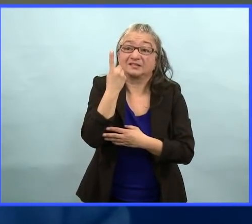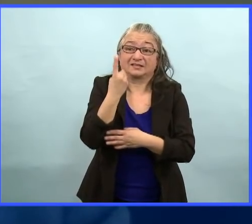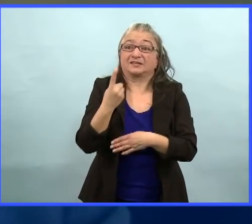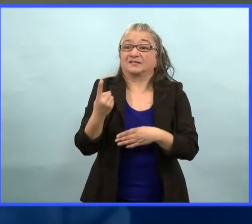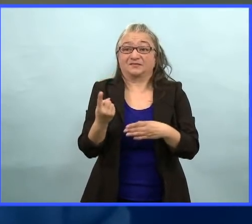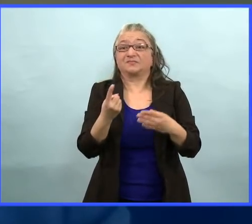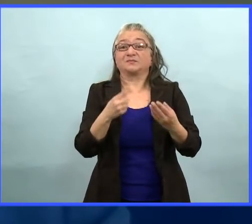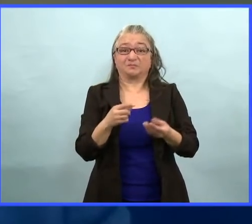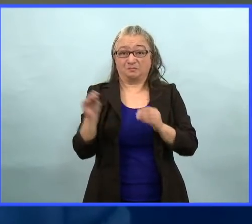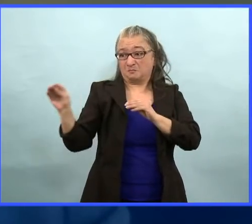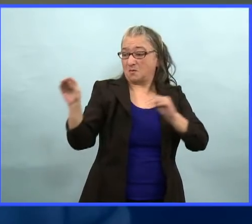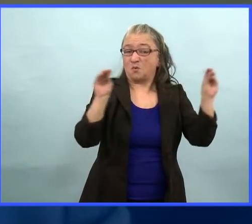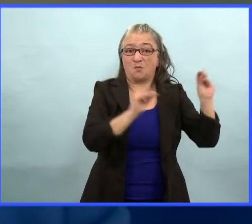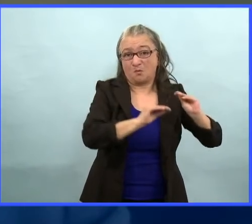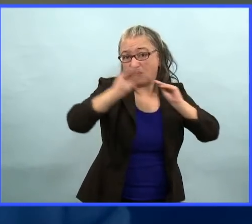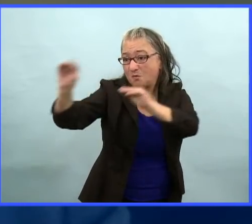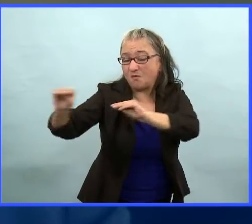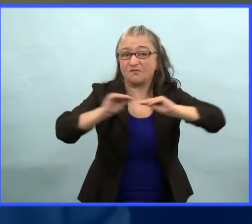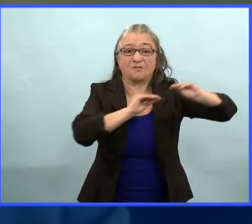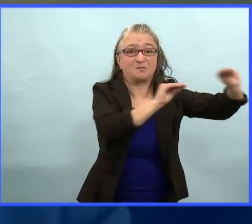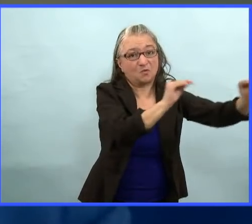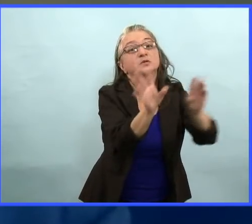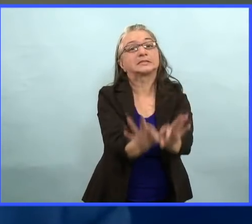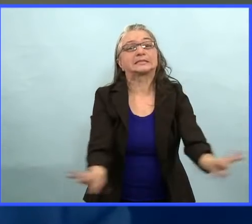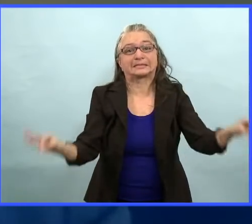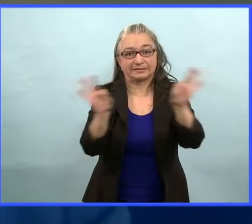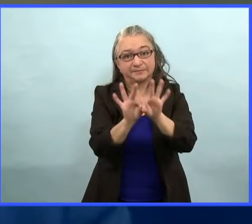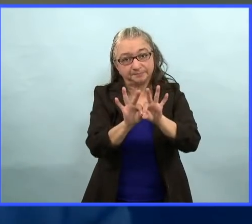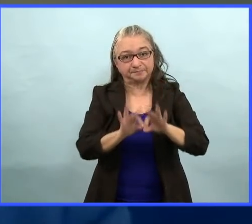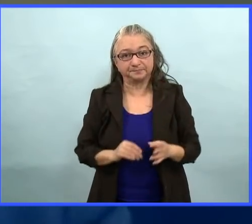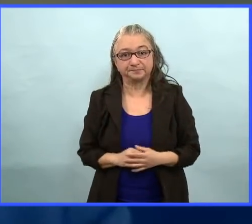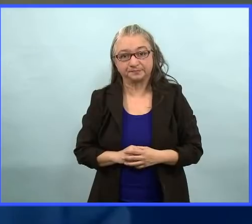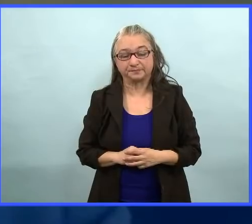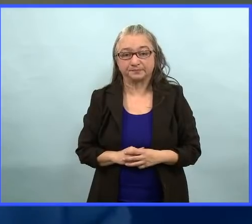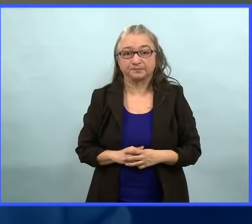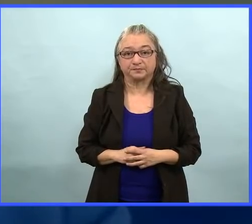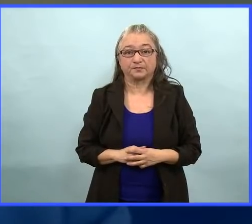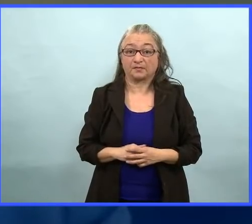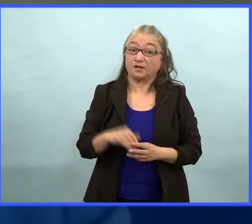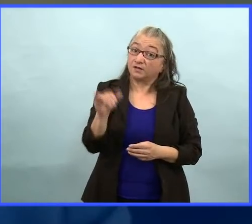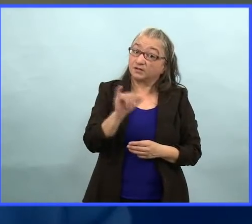we're also continuing to admit patients to the virtual covert outpatient program or vcop